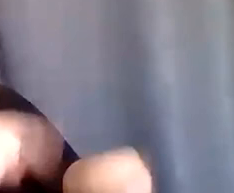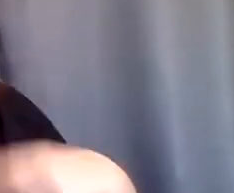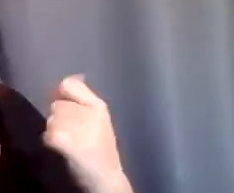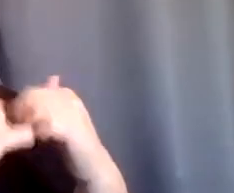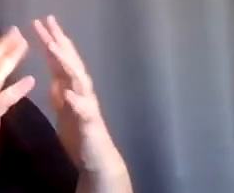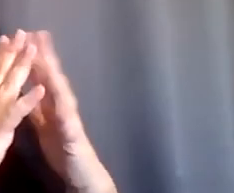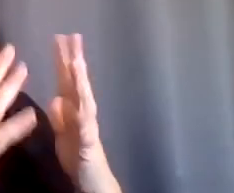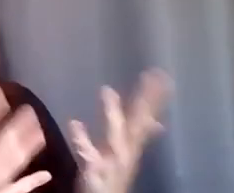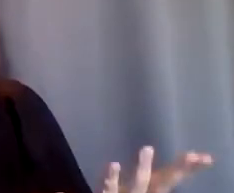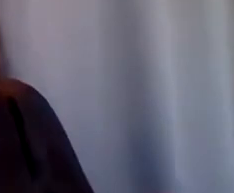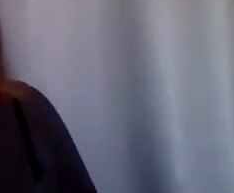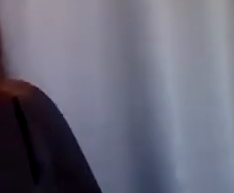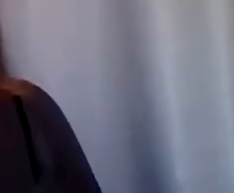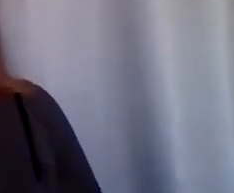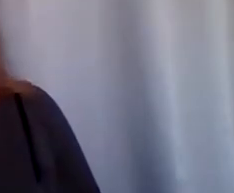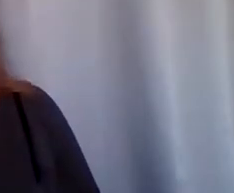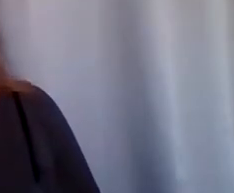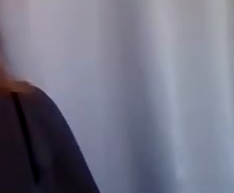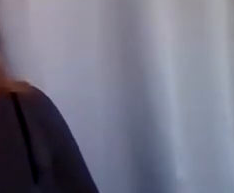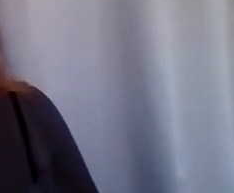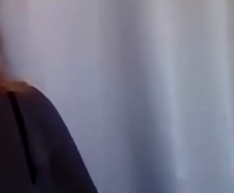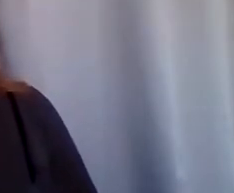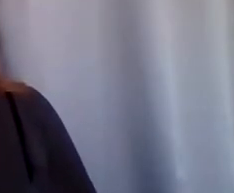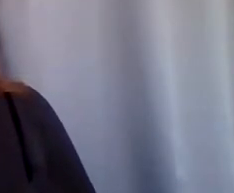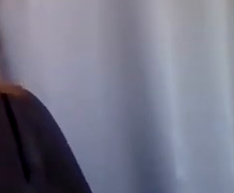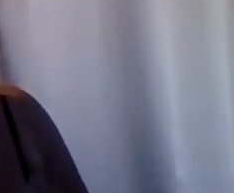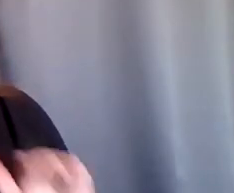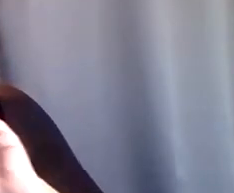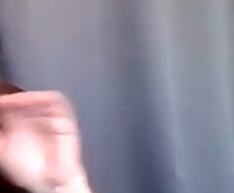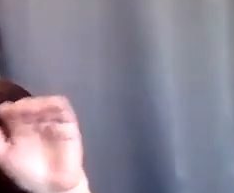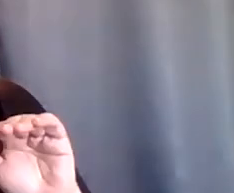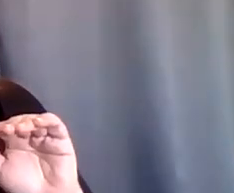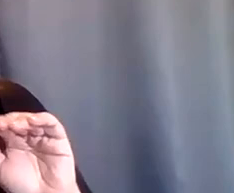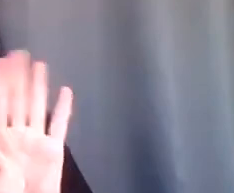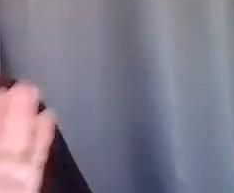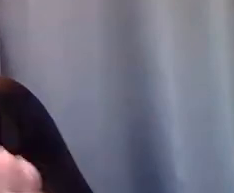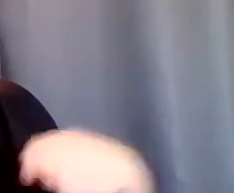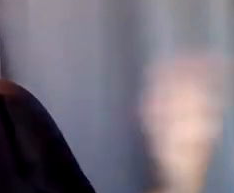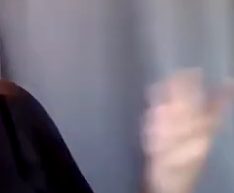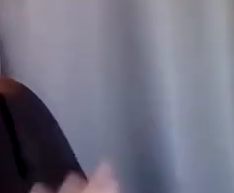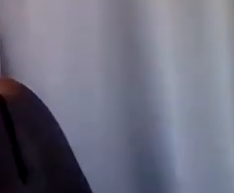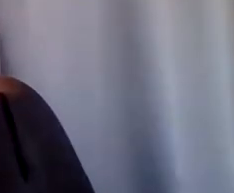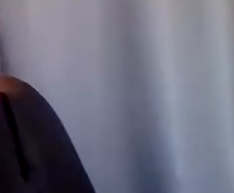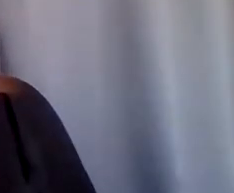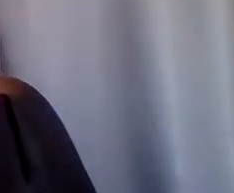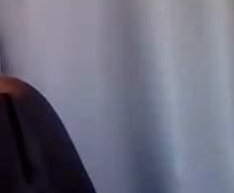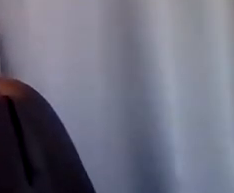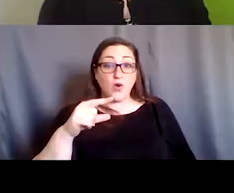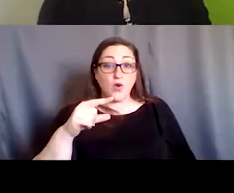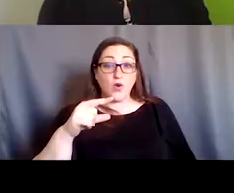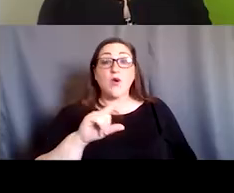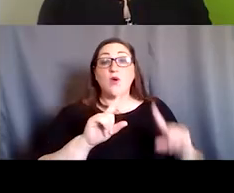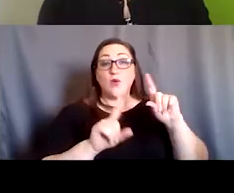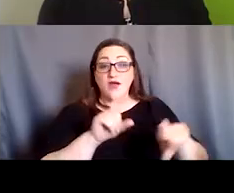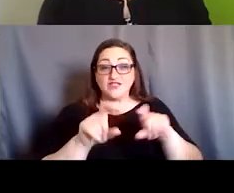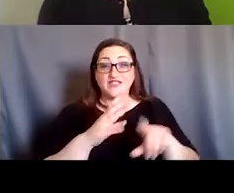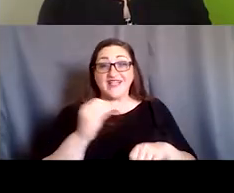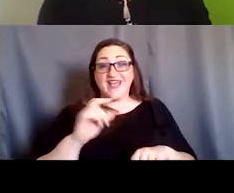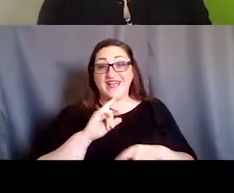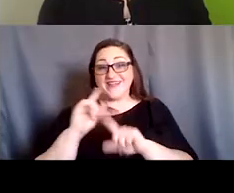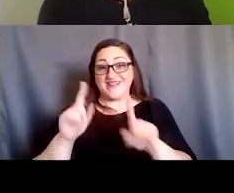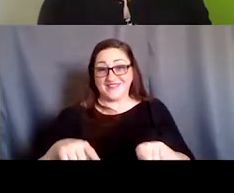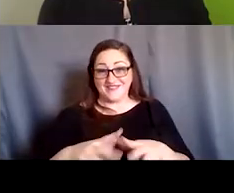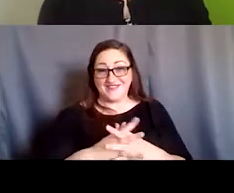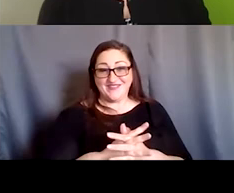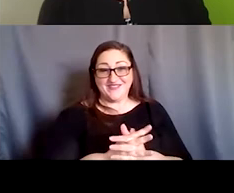I just want to offer a reminder to the participants today that we are going to open it up for questions and answers with our panelists. And during that time—so, if you haven’t gotten your question in,